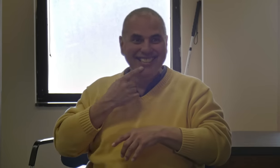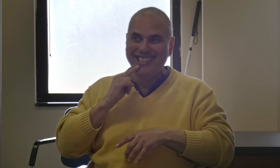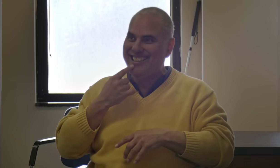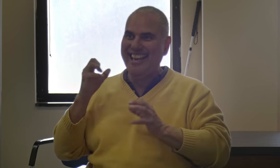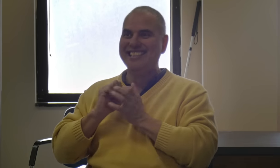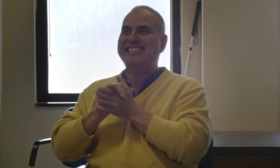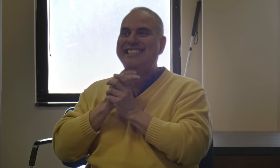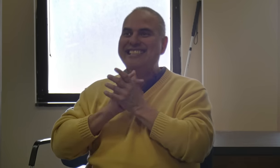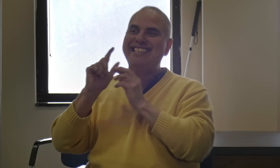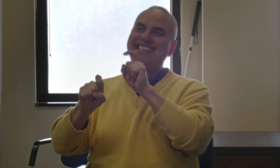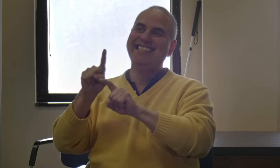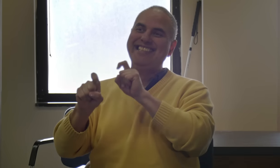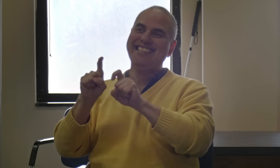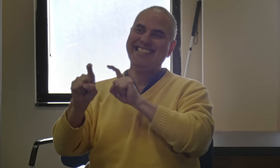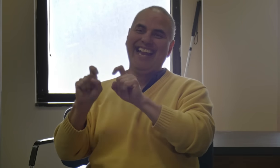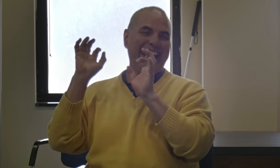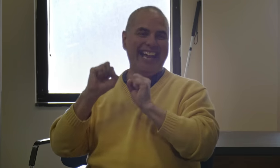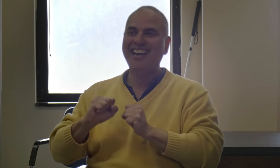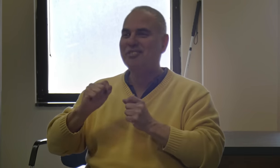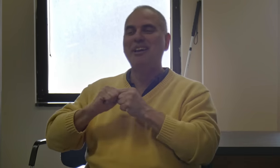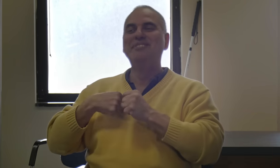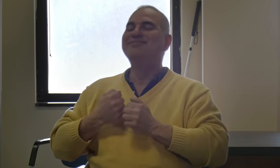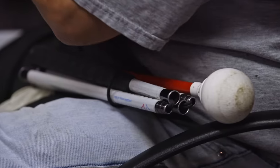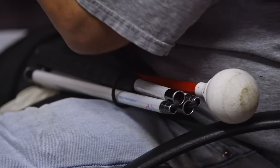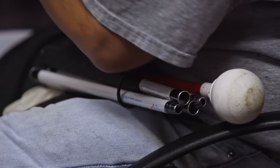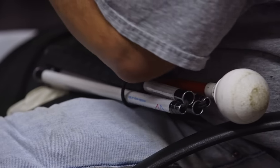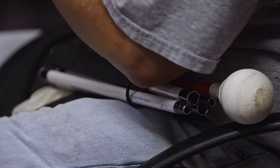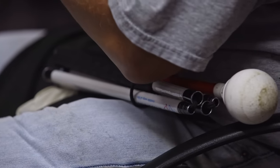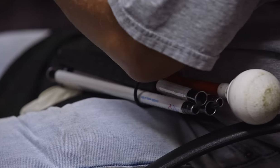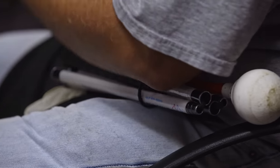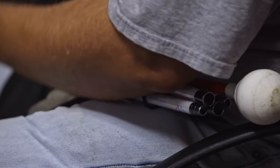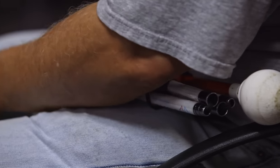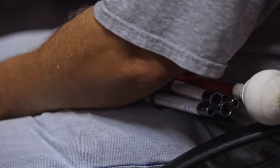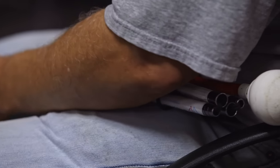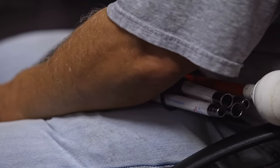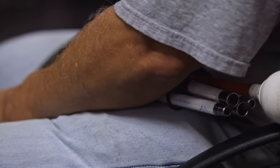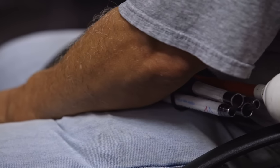I was like, wait, are you serious? I'm auditioning for something? You have to remember.